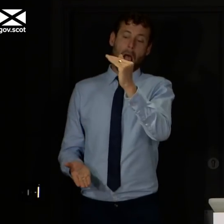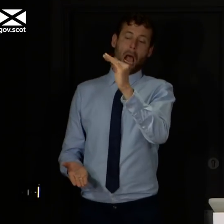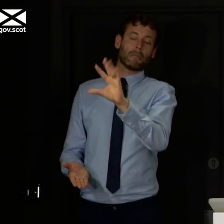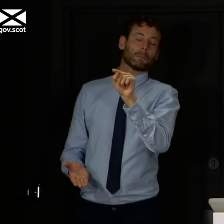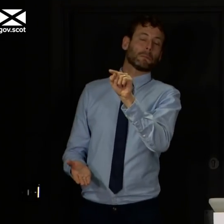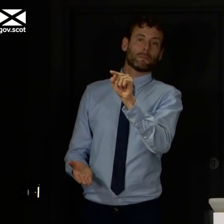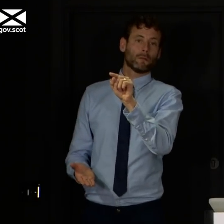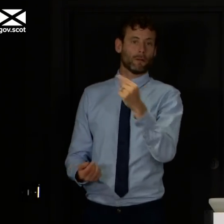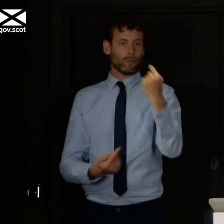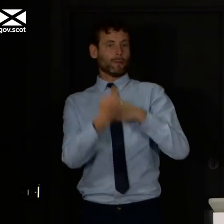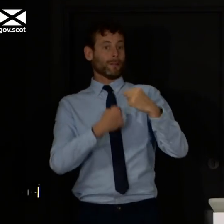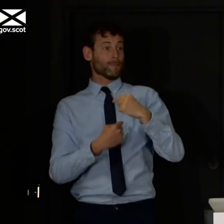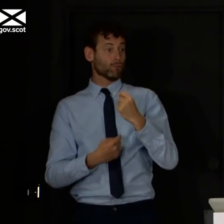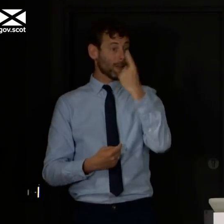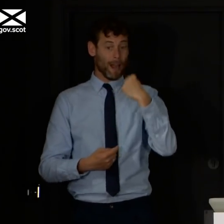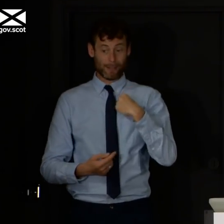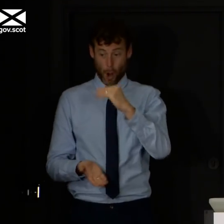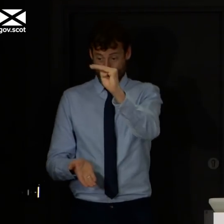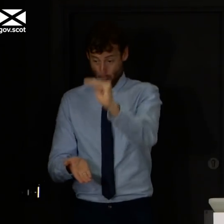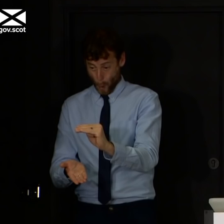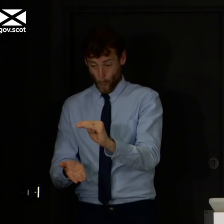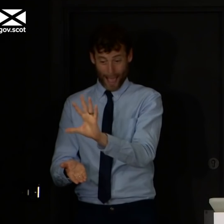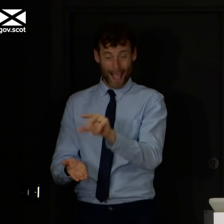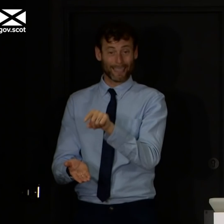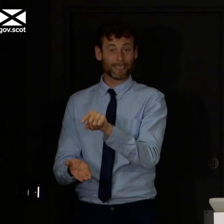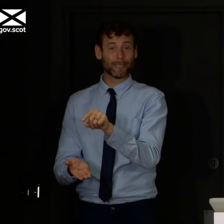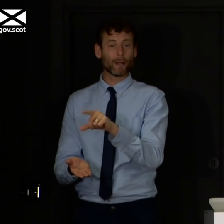I actually underestimated how many tests had been done because there was an administrative